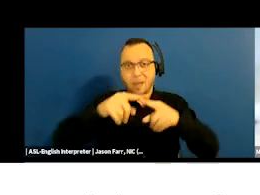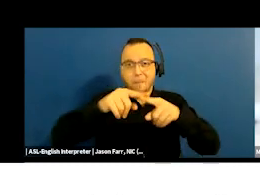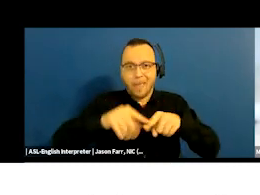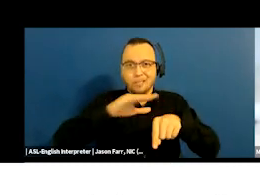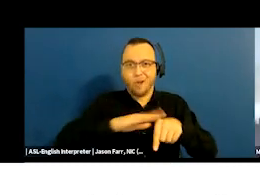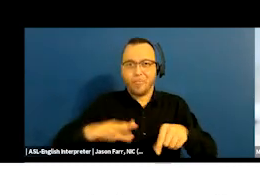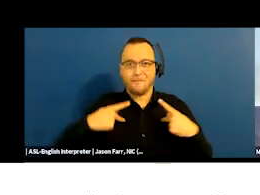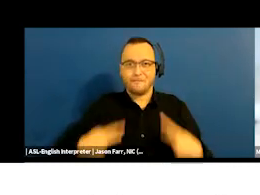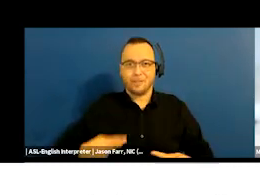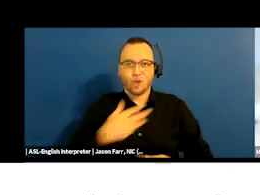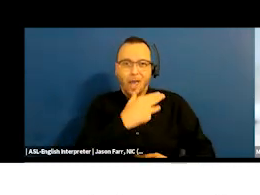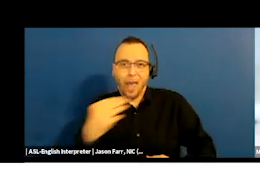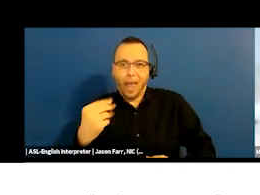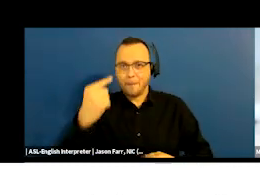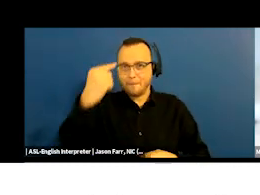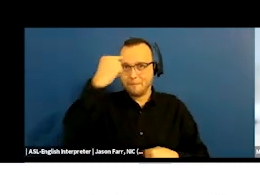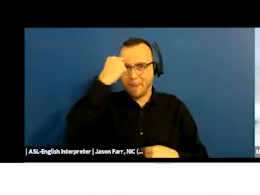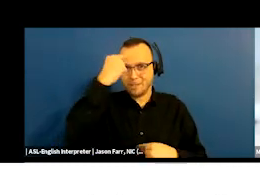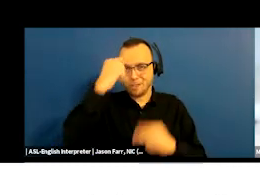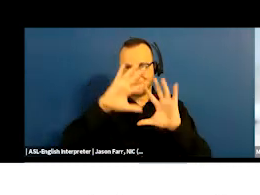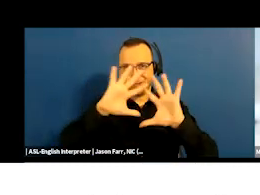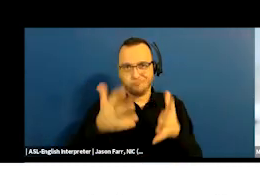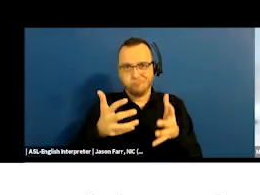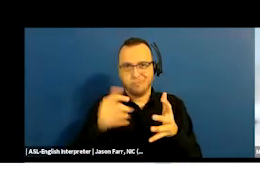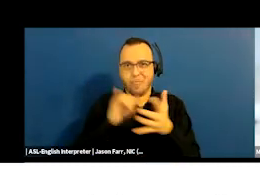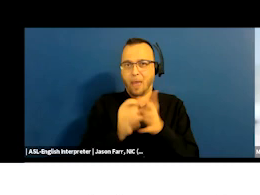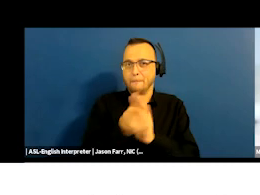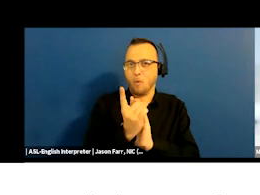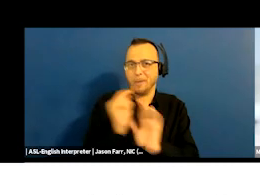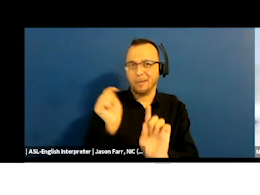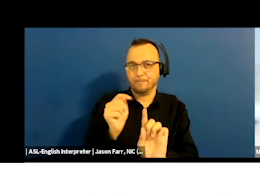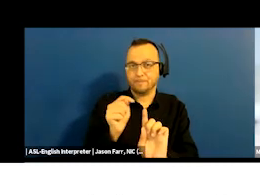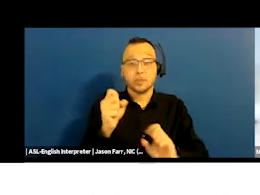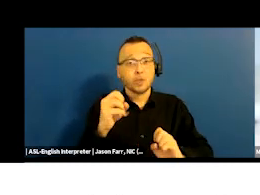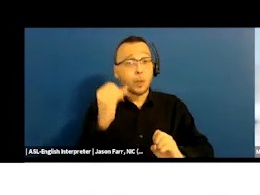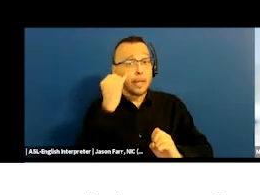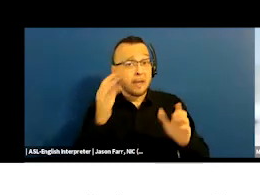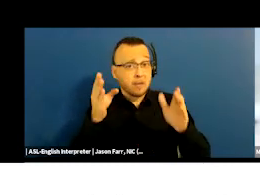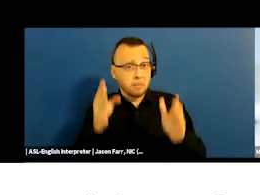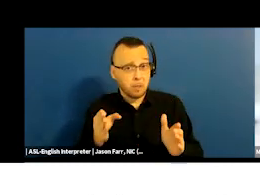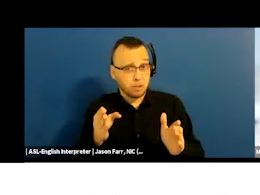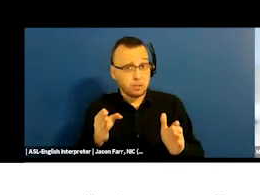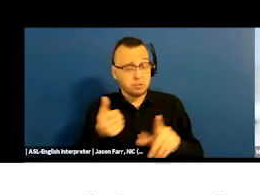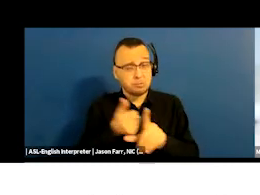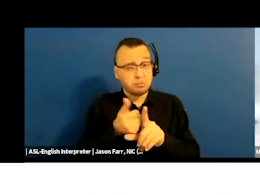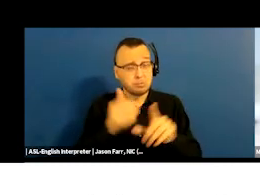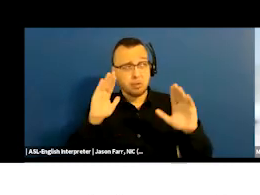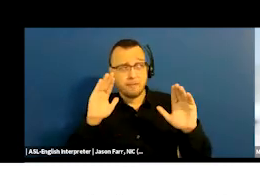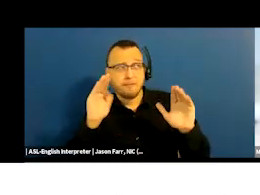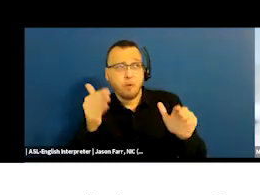we really wanna talk about state dependent brain functions. And this refers to the way that people process